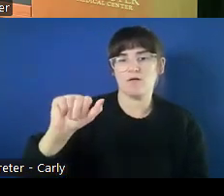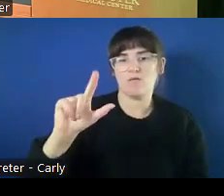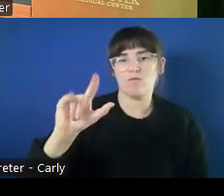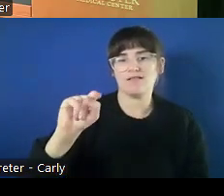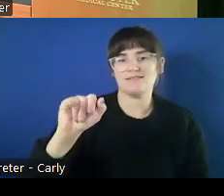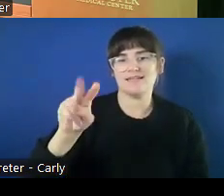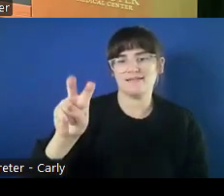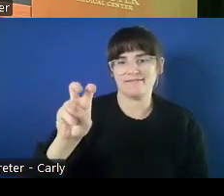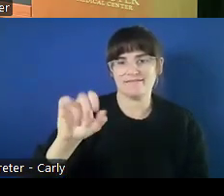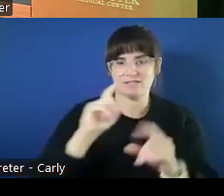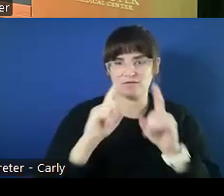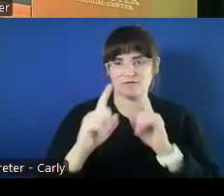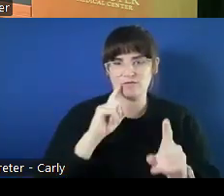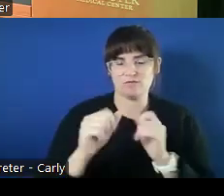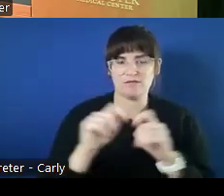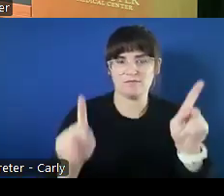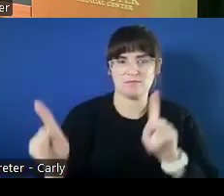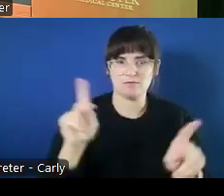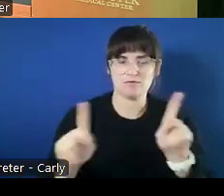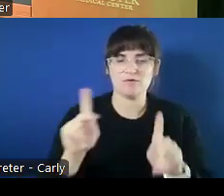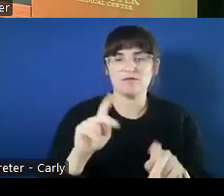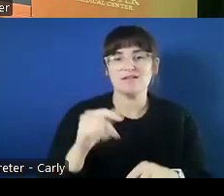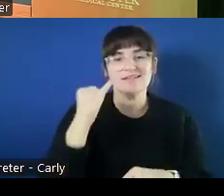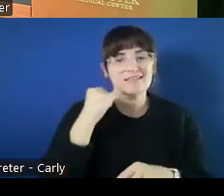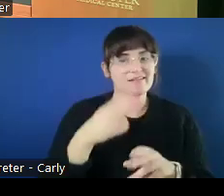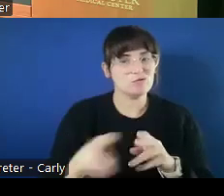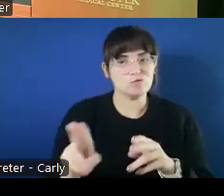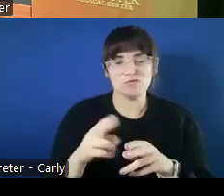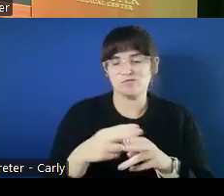we did qualitative interviews in patients with acute coronary syndrome heart failure type 2